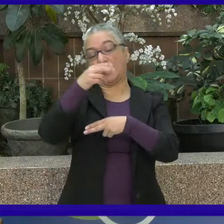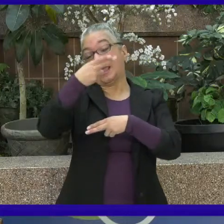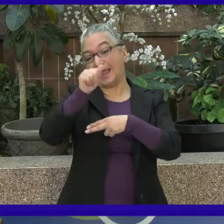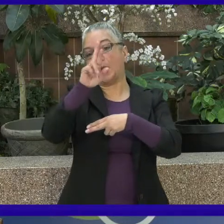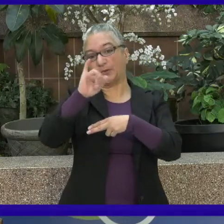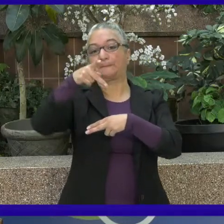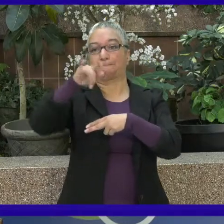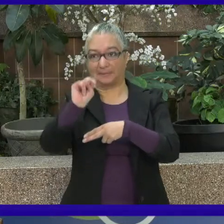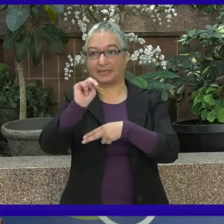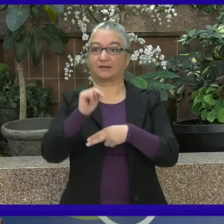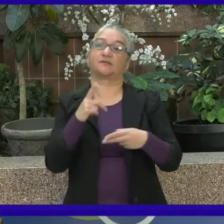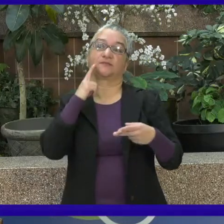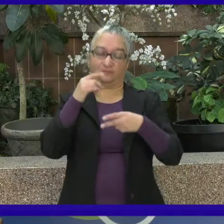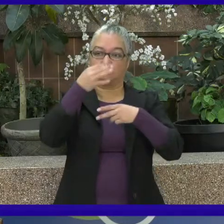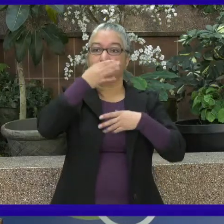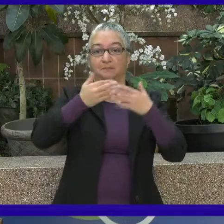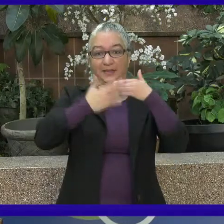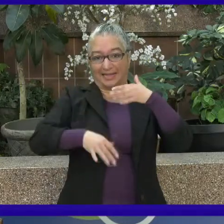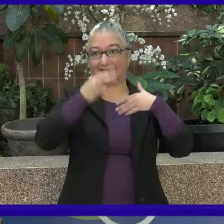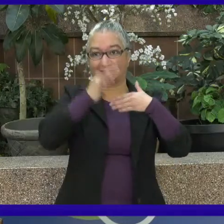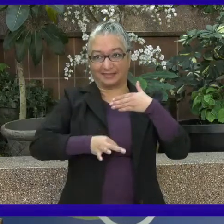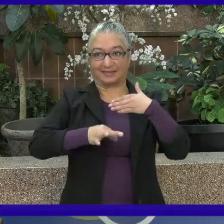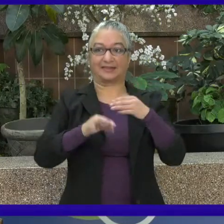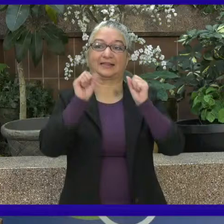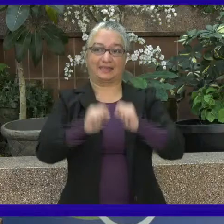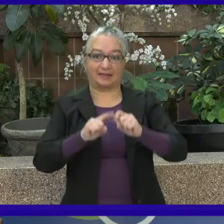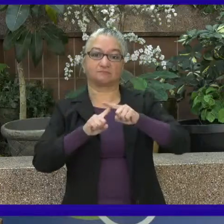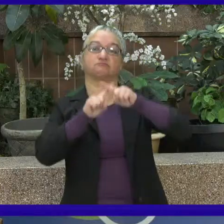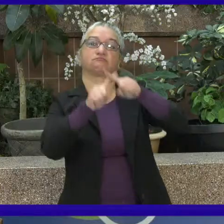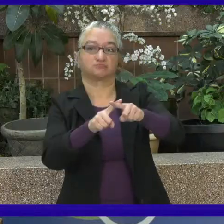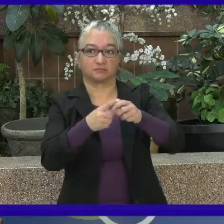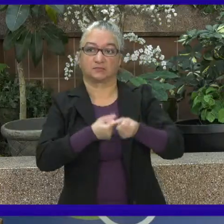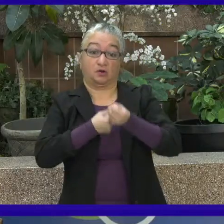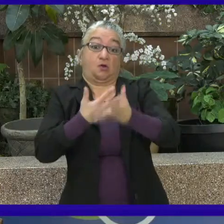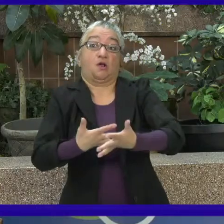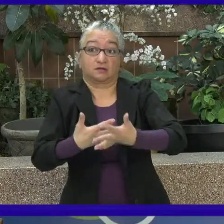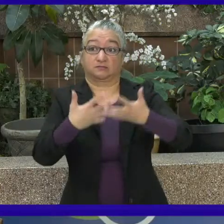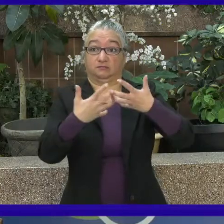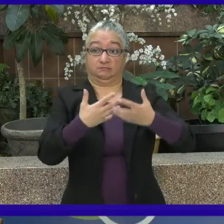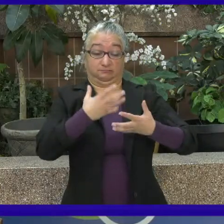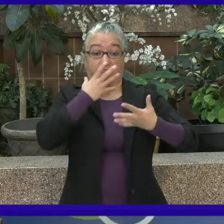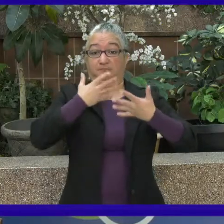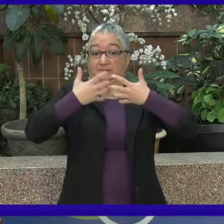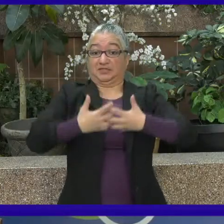research projects investigating the condition known as long covet and another examining how